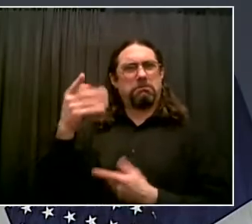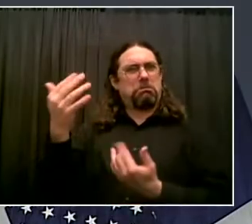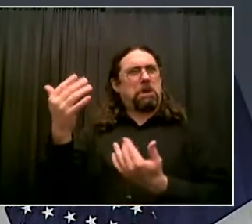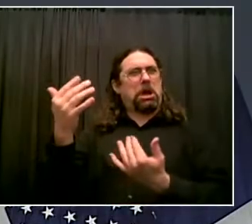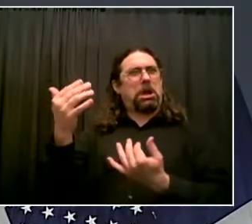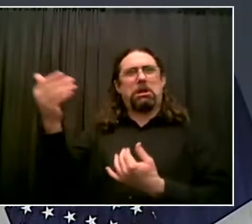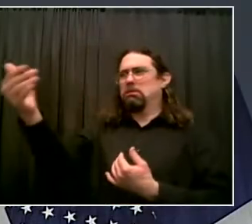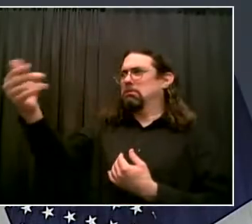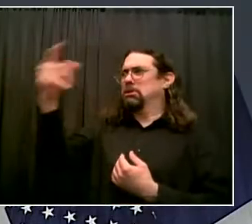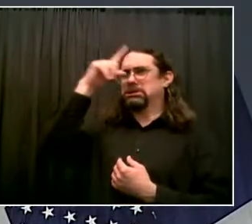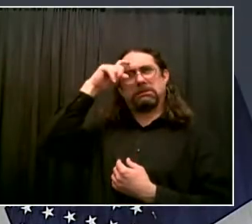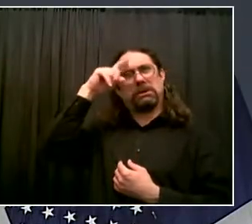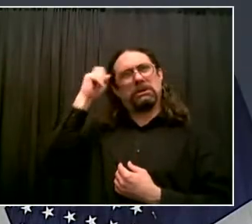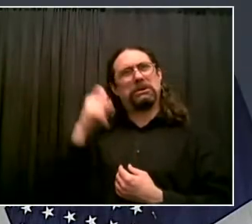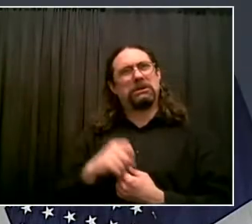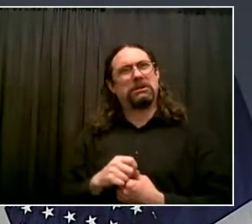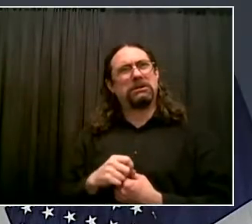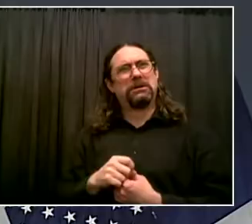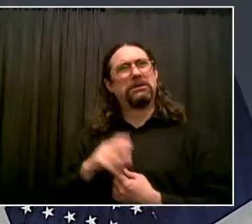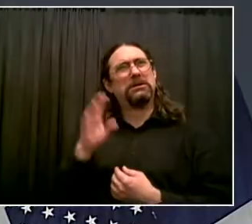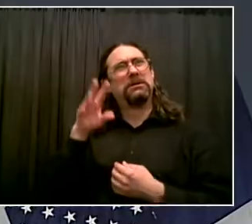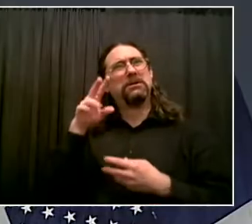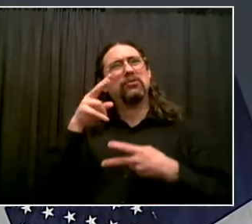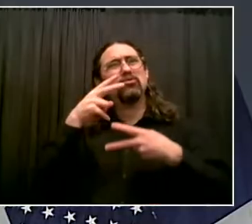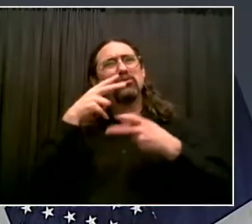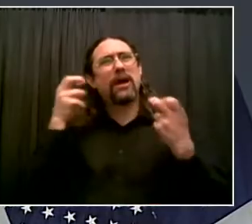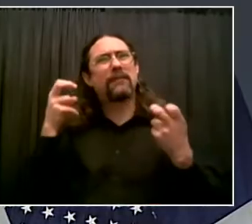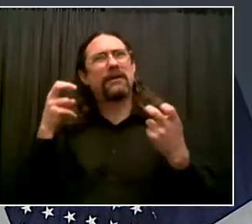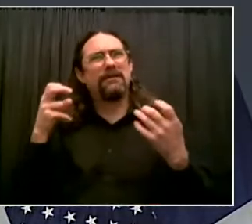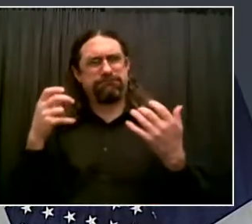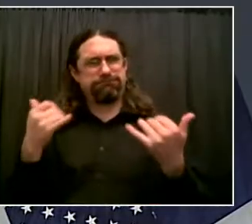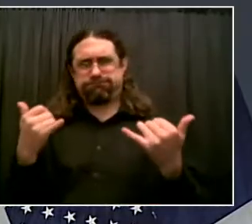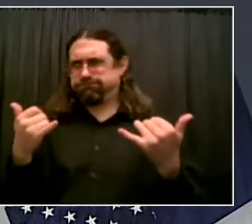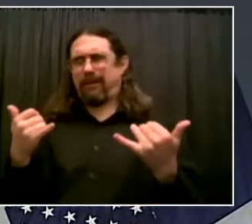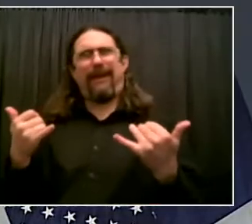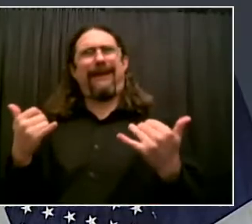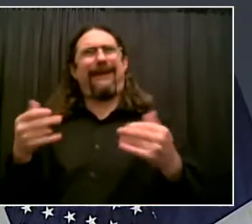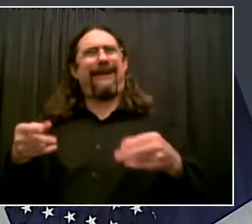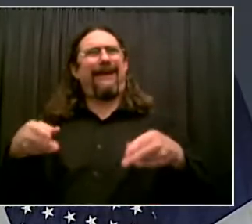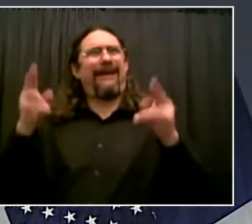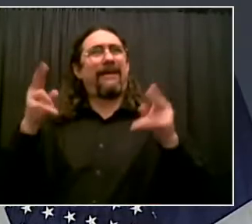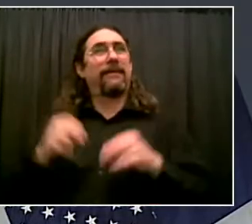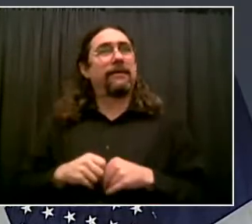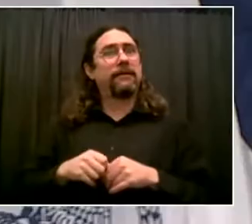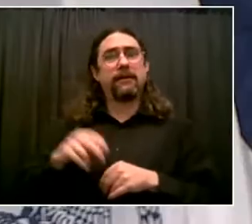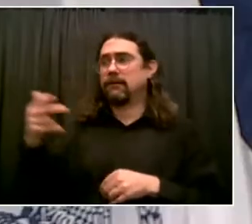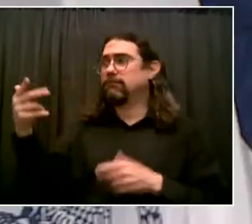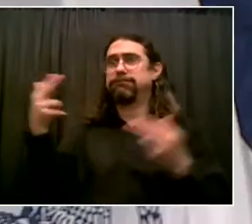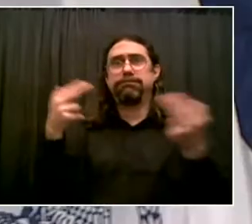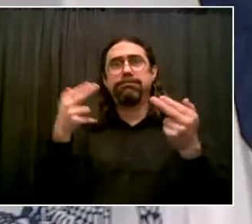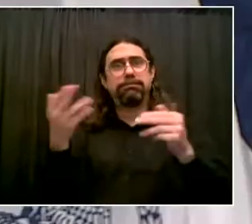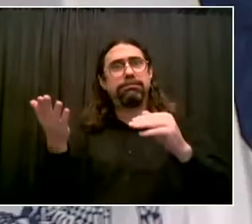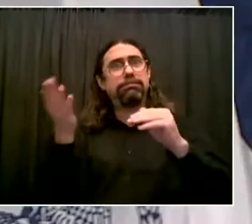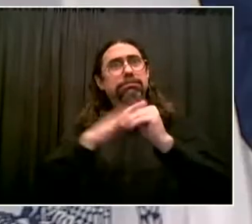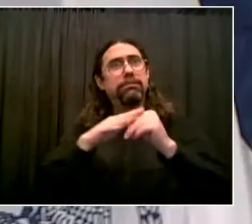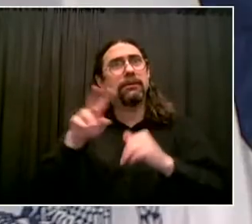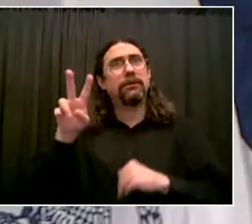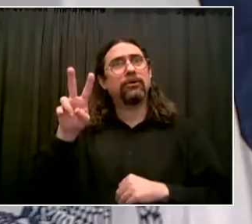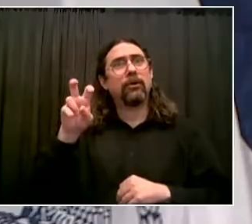I KNOW THERE IS A SUMMER ANTI- VIOLENCE PROGRAM BUT I WONDER WHY YOU'RE WAITING TILL THE SUMMER GIVEN THE FACT THAT THE LATEST CRIME STATS SHOW